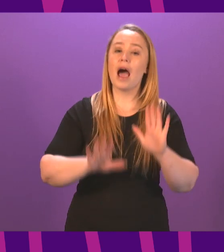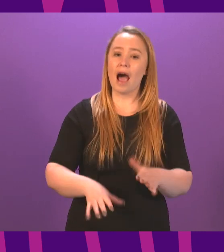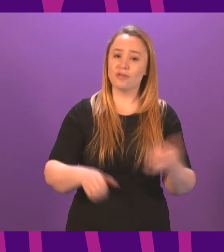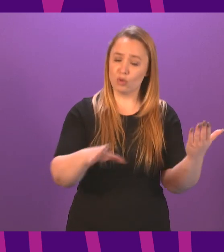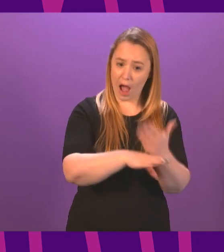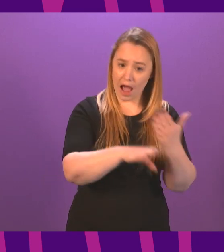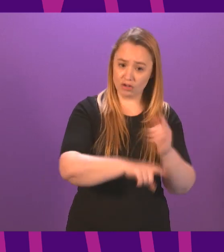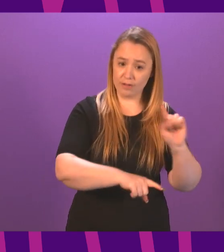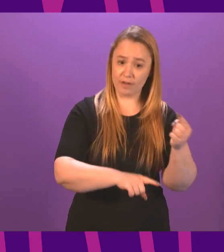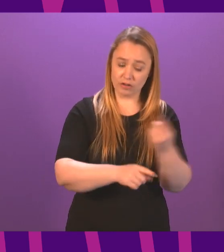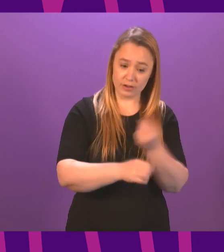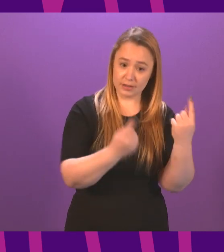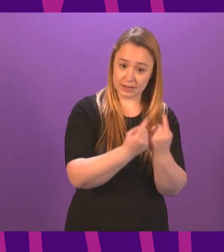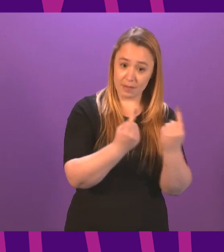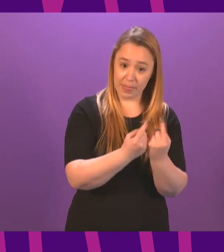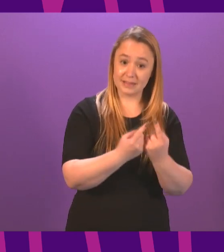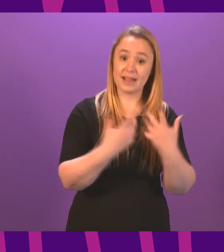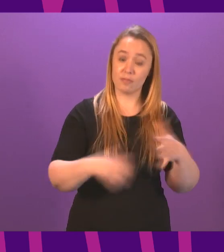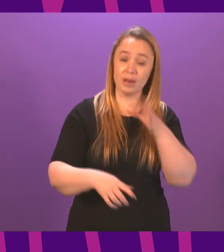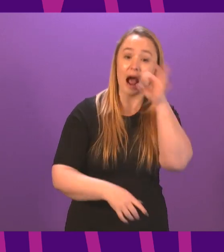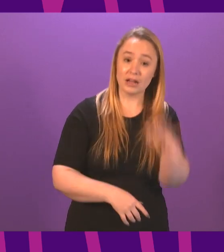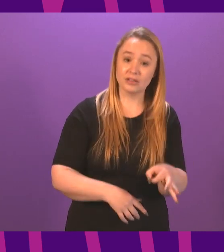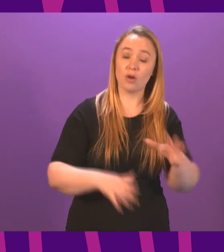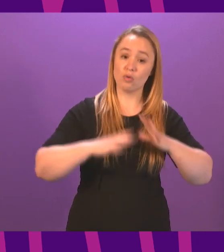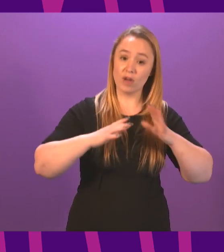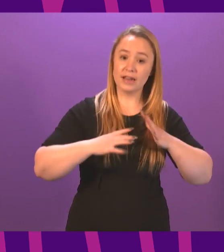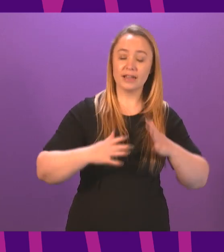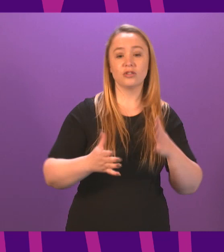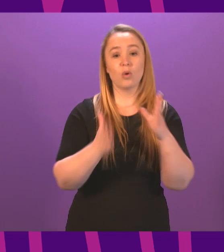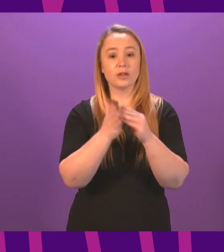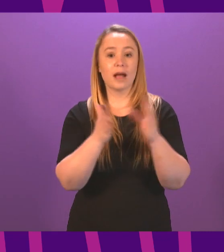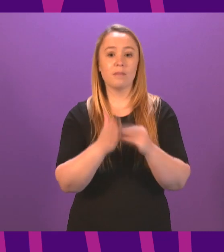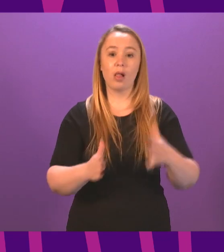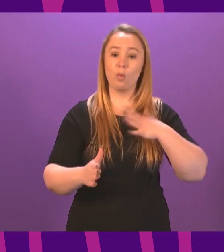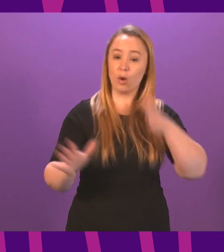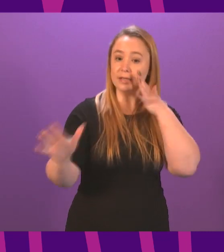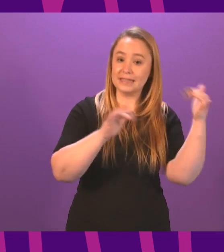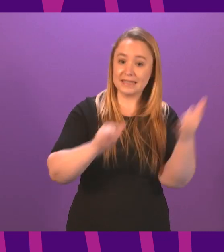have been calling for, such as a properly resourced test and protect system; appropriate